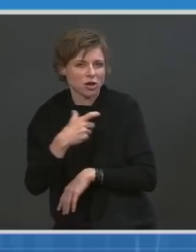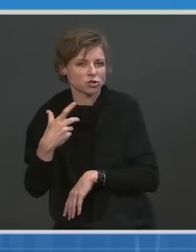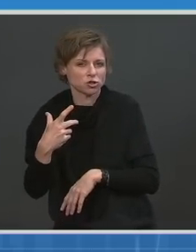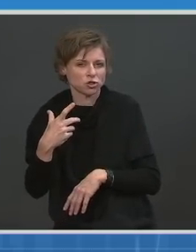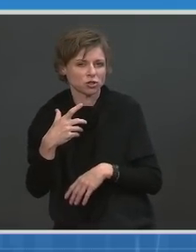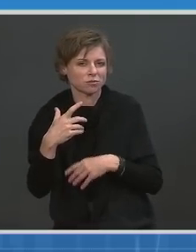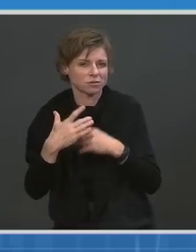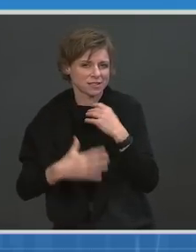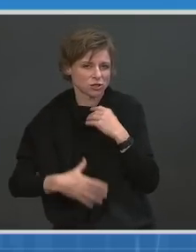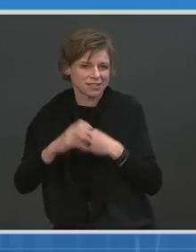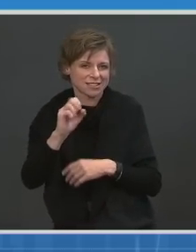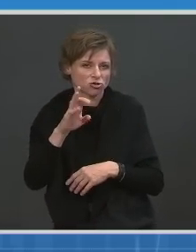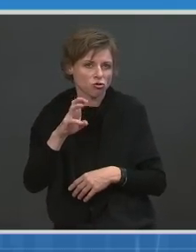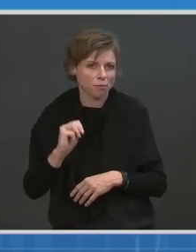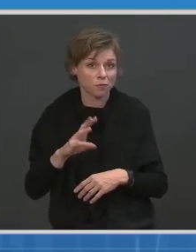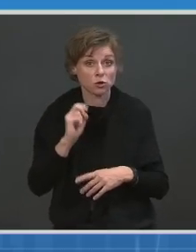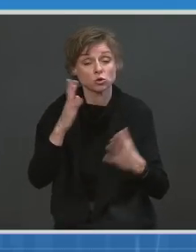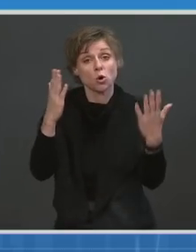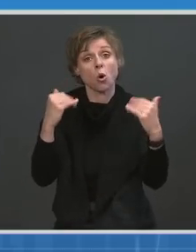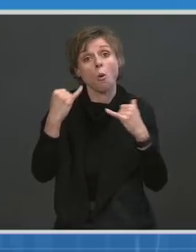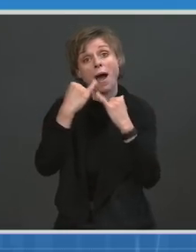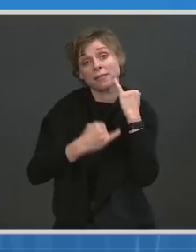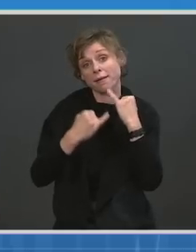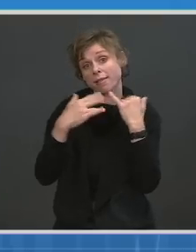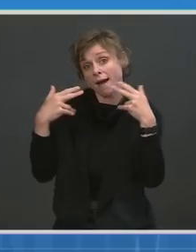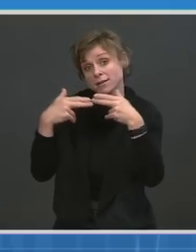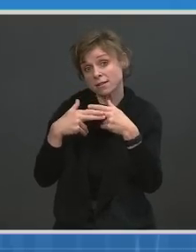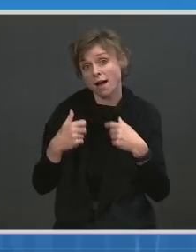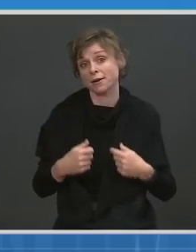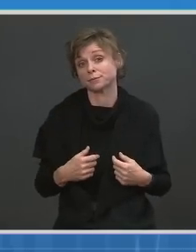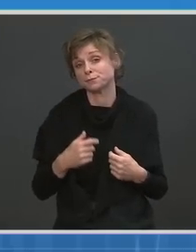And so, on this last slide, as you can see with Israel